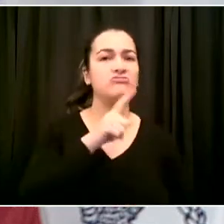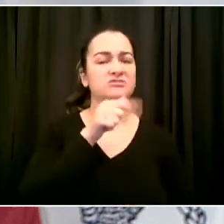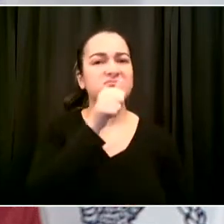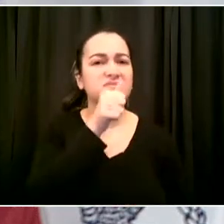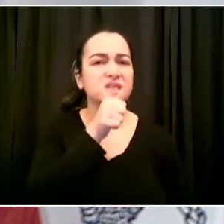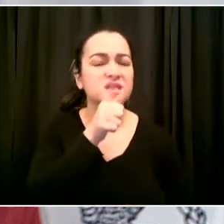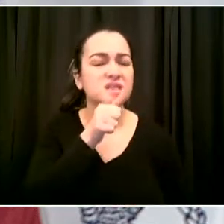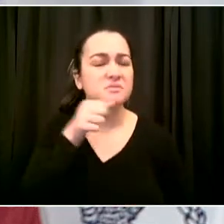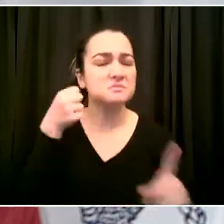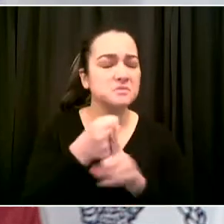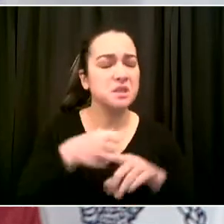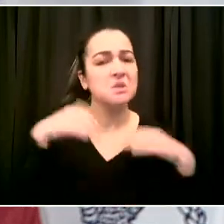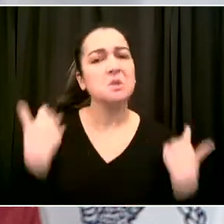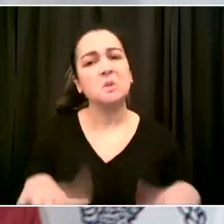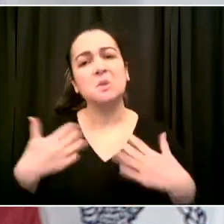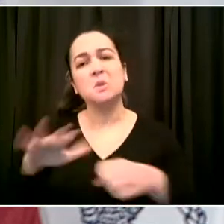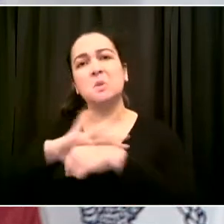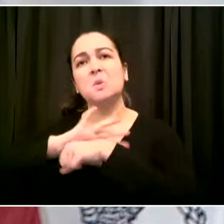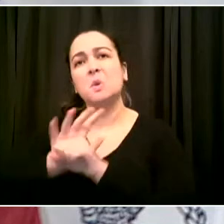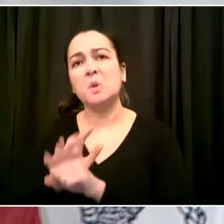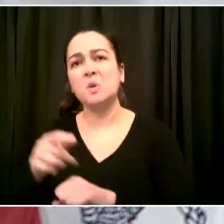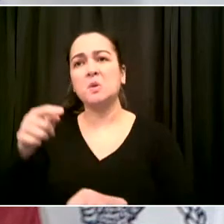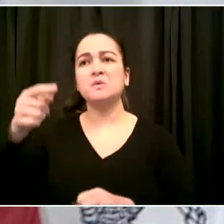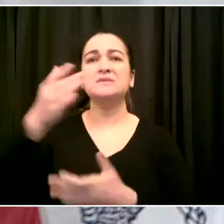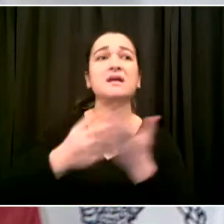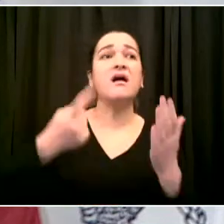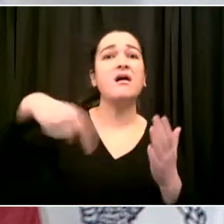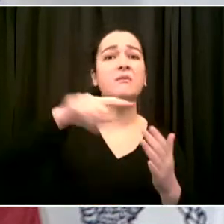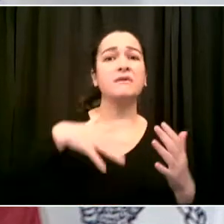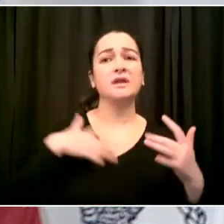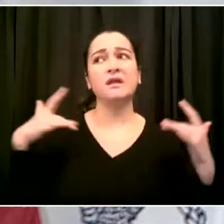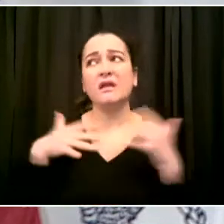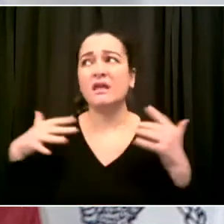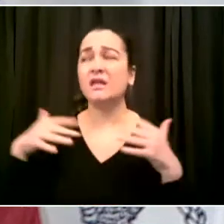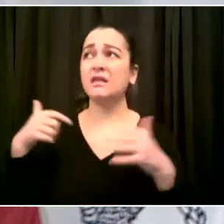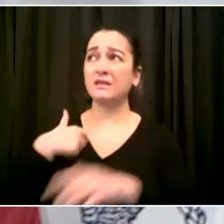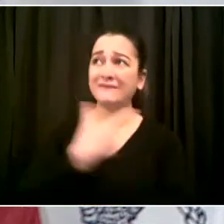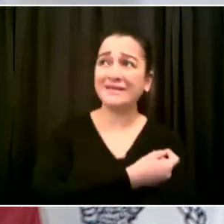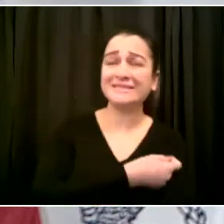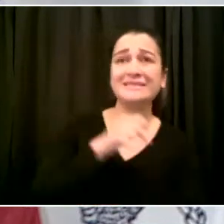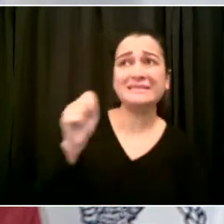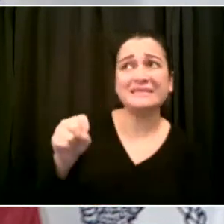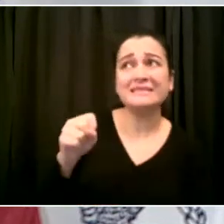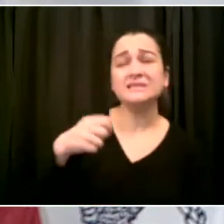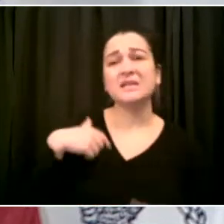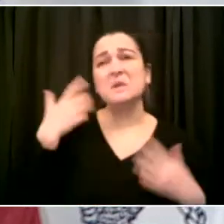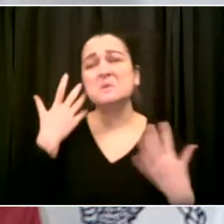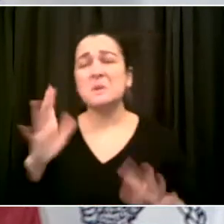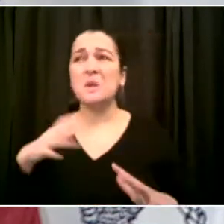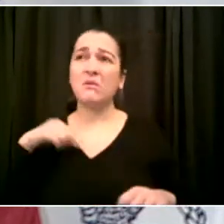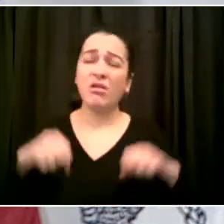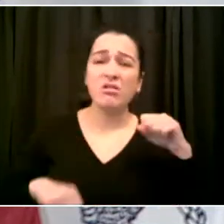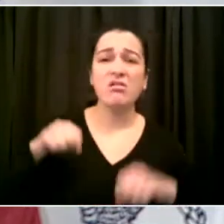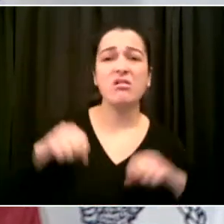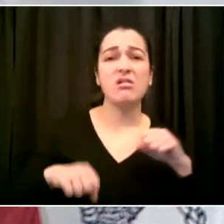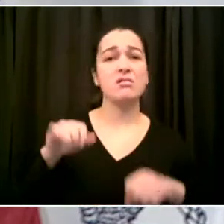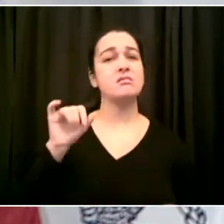RCOONAVIRUS. COMMUNITIES THAT ARE ALSO SEEN A LOT OF HESITANCY. GETET EMTH